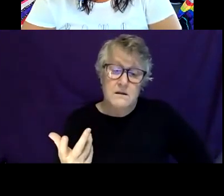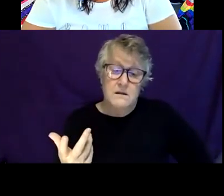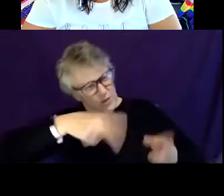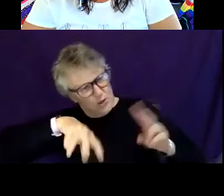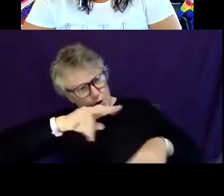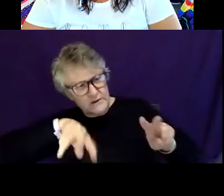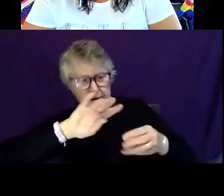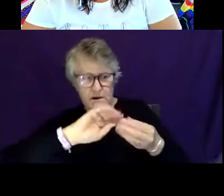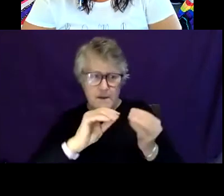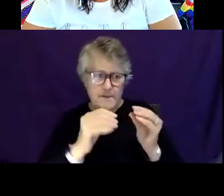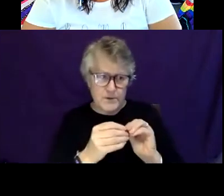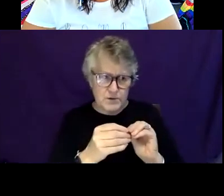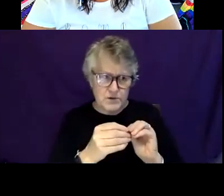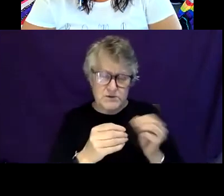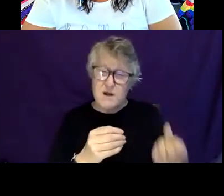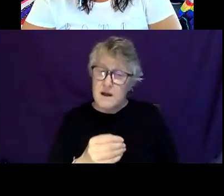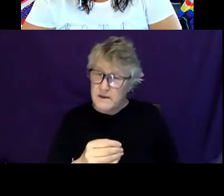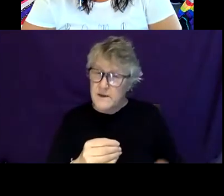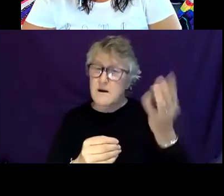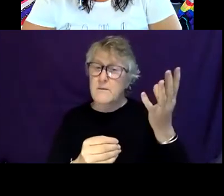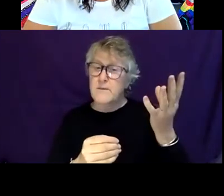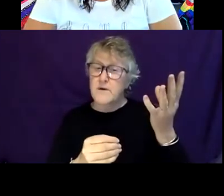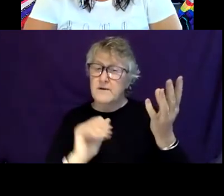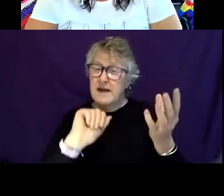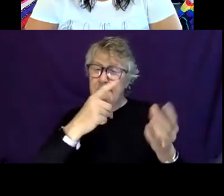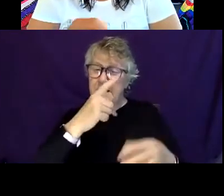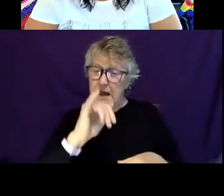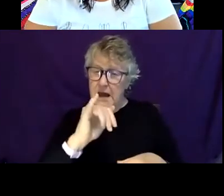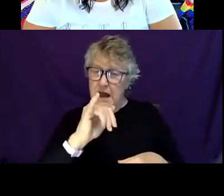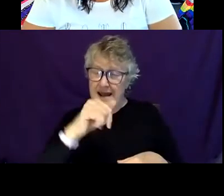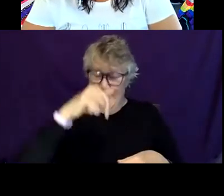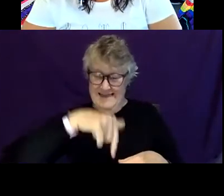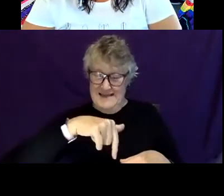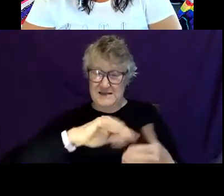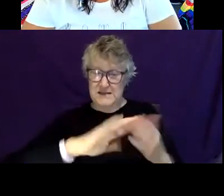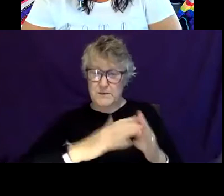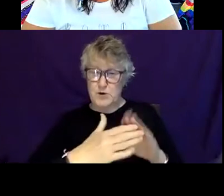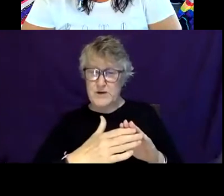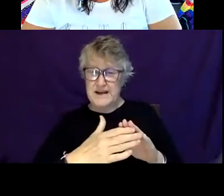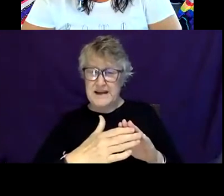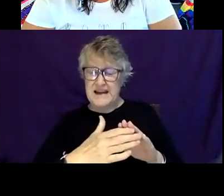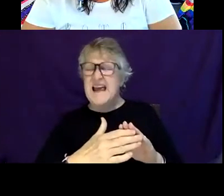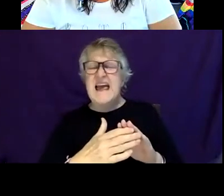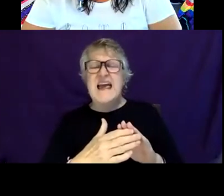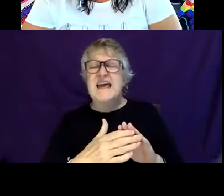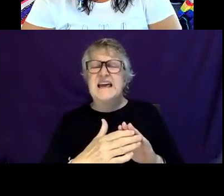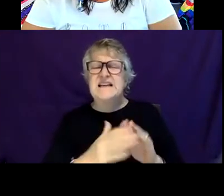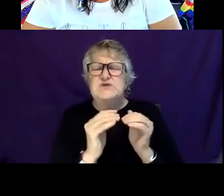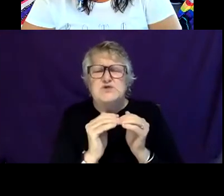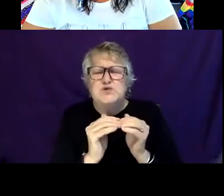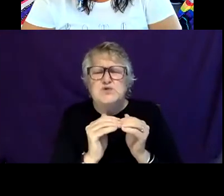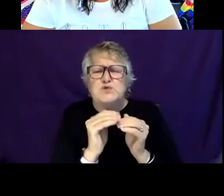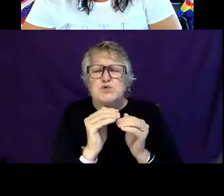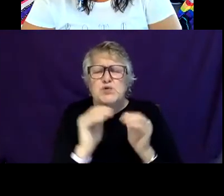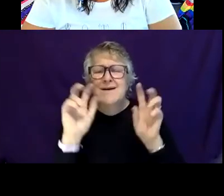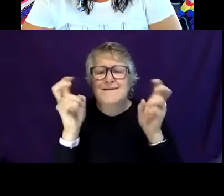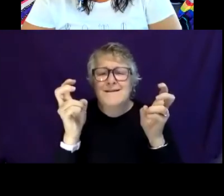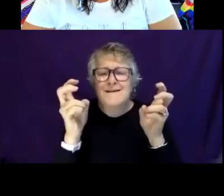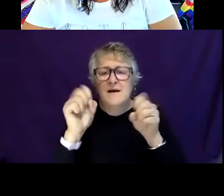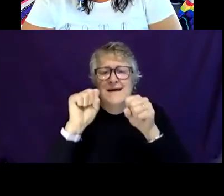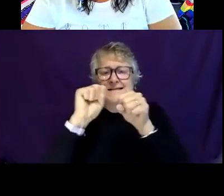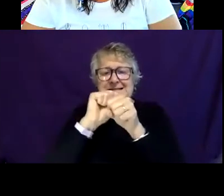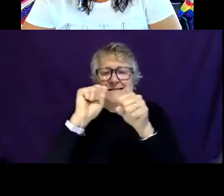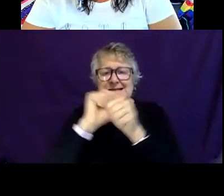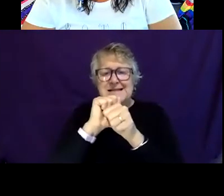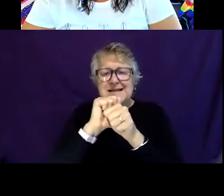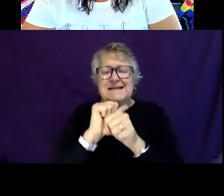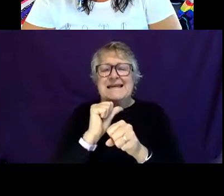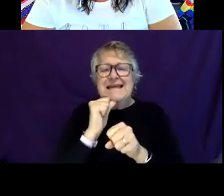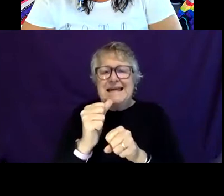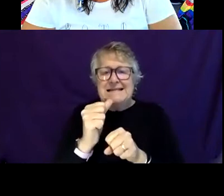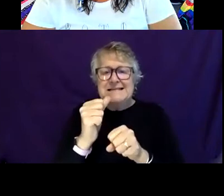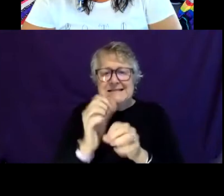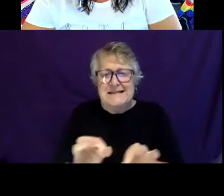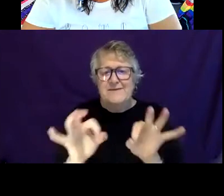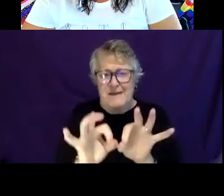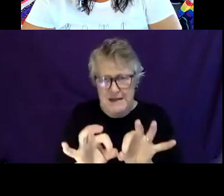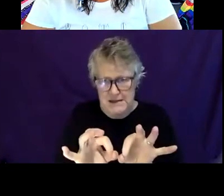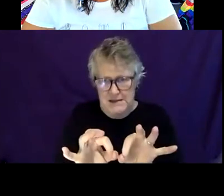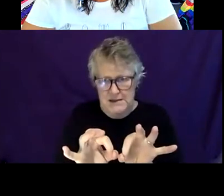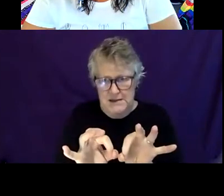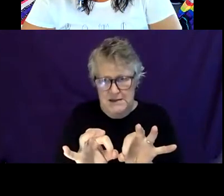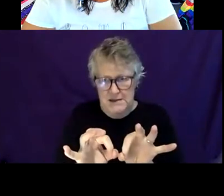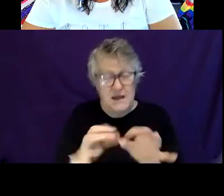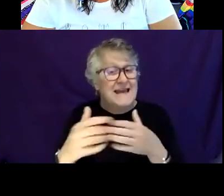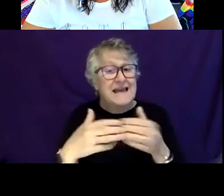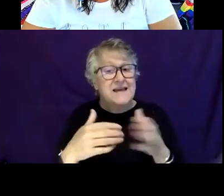the numbers right, the number of Pacific Islander individuals in this county is too statistically insignificant, to really justify an increase in investments, even in this emergency situation."